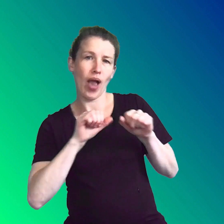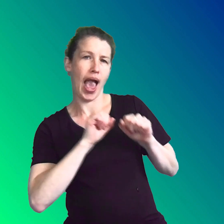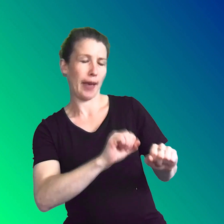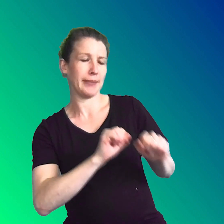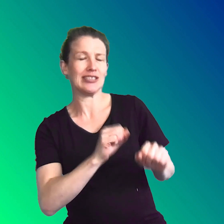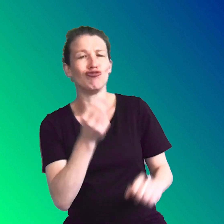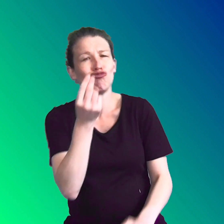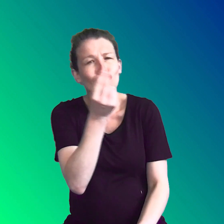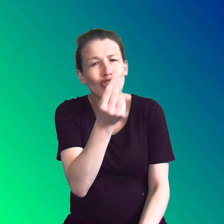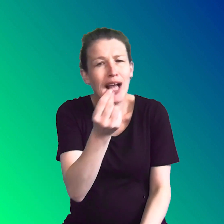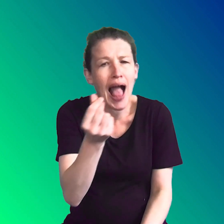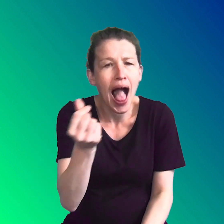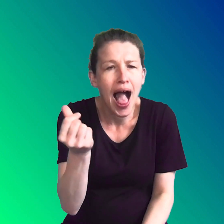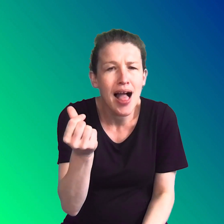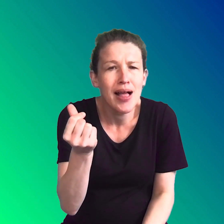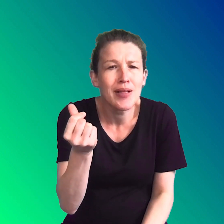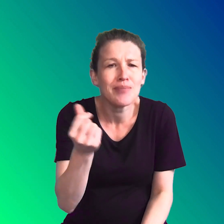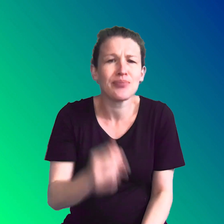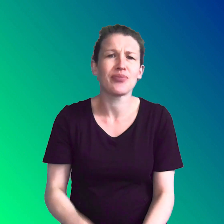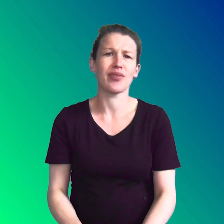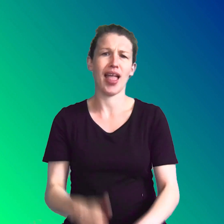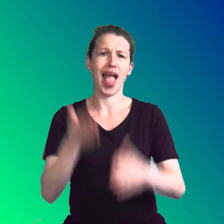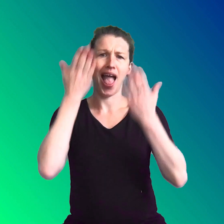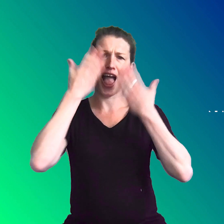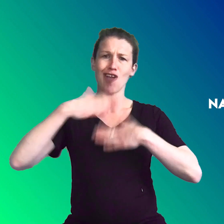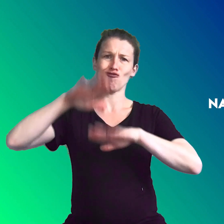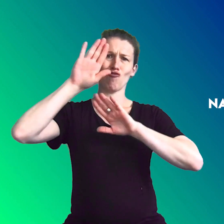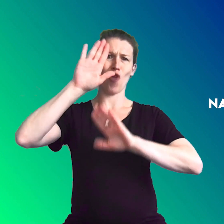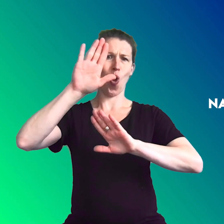They're rare even in their natural habitat.